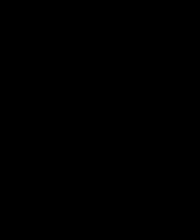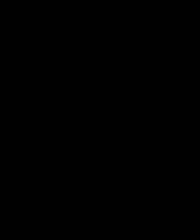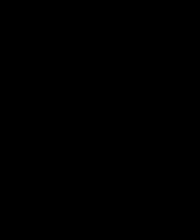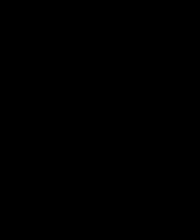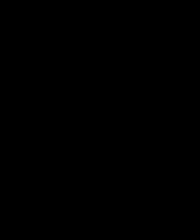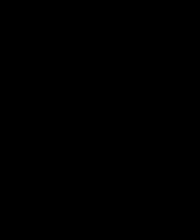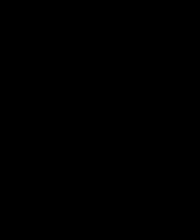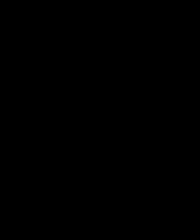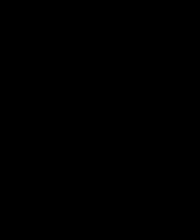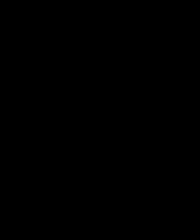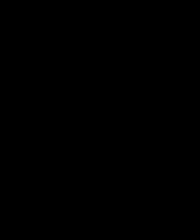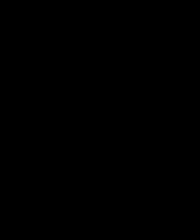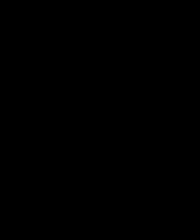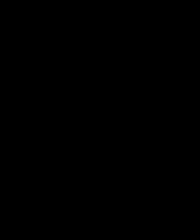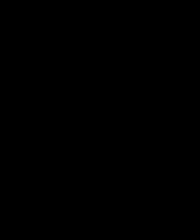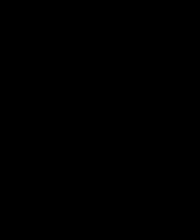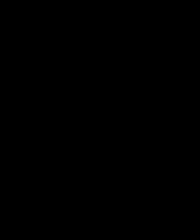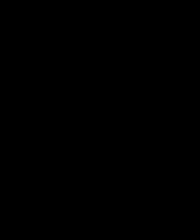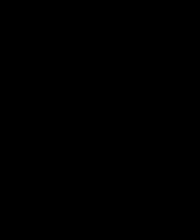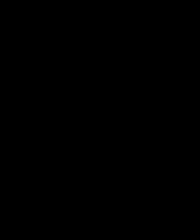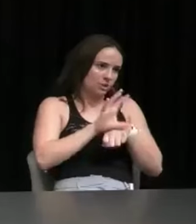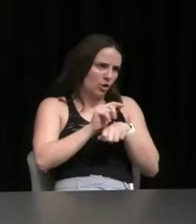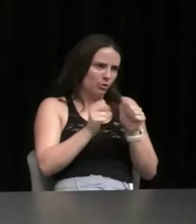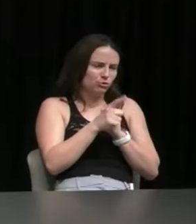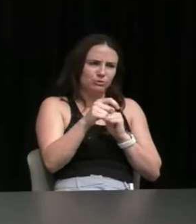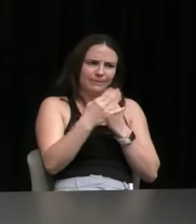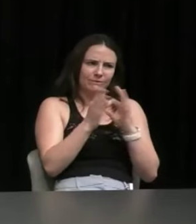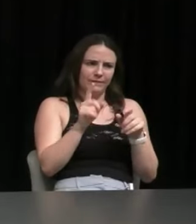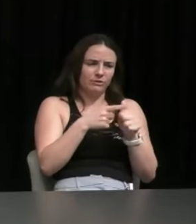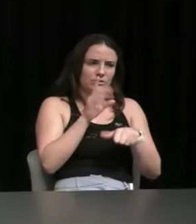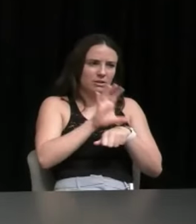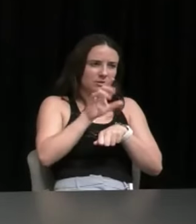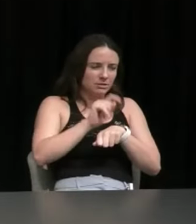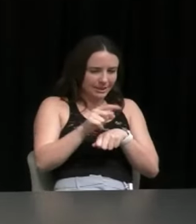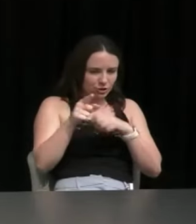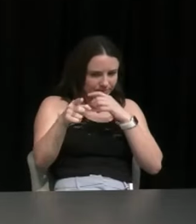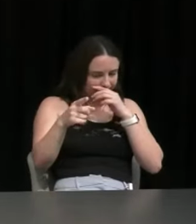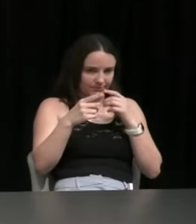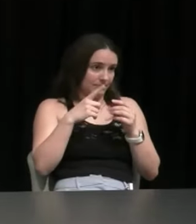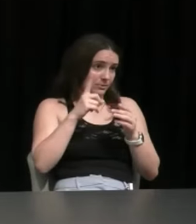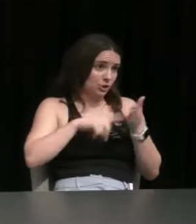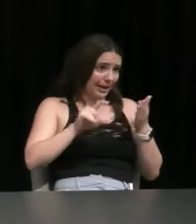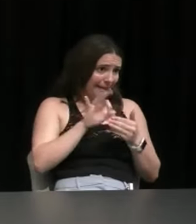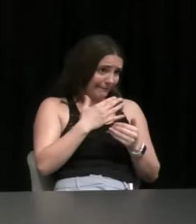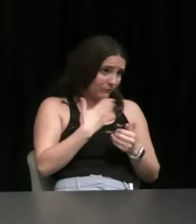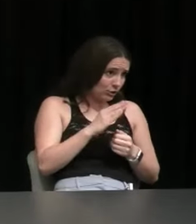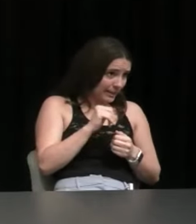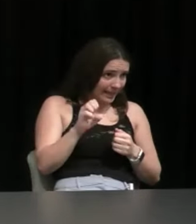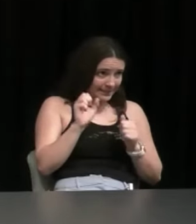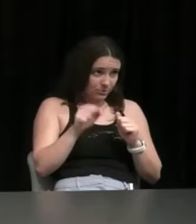NAD they do have some legal Advocates there and I believe the first consultation is free so you